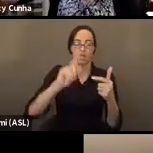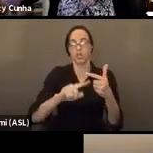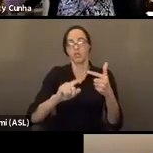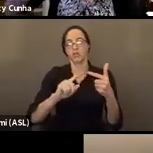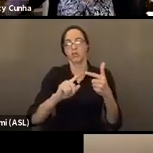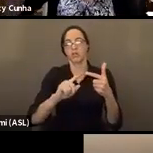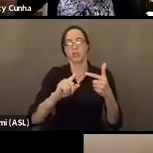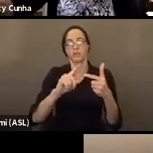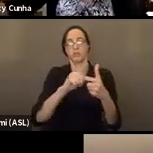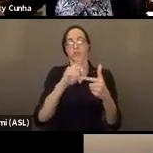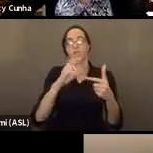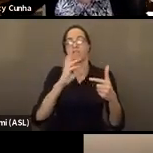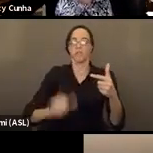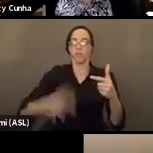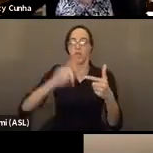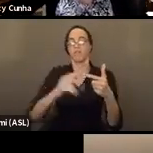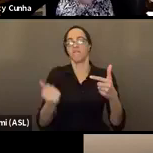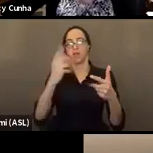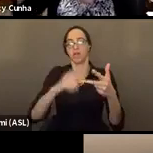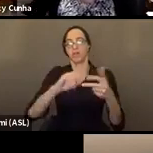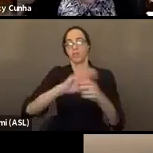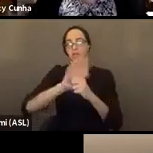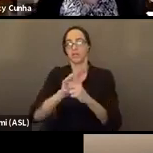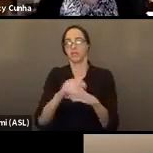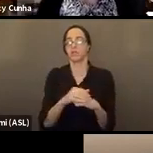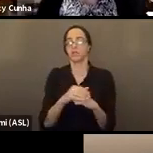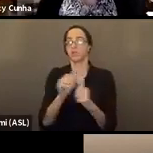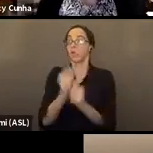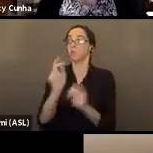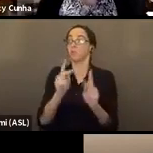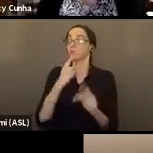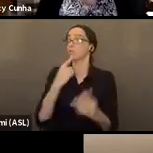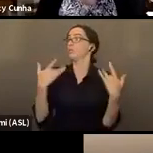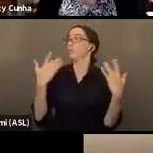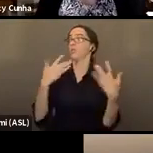most people always say that it won't happen to me and we did not create a plan in case the next